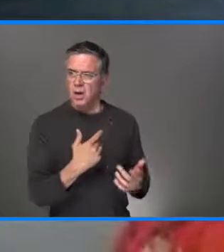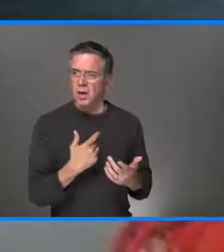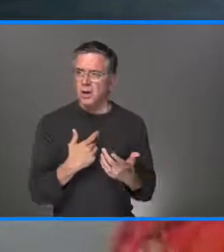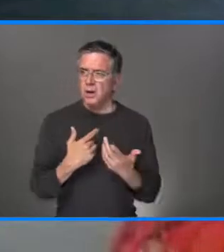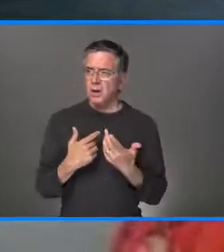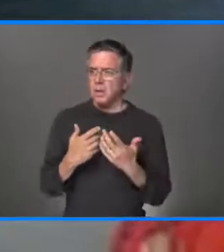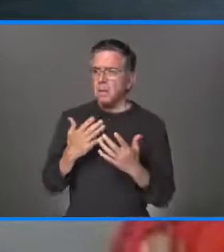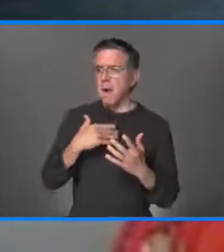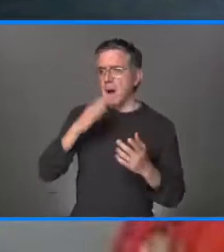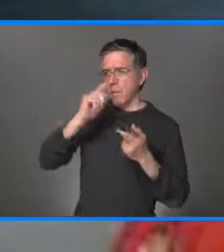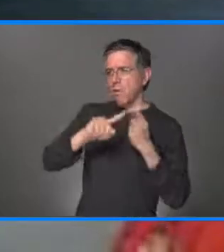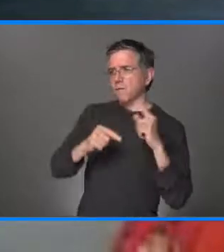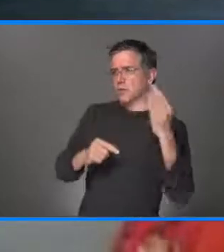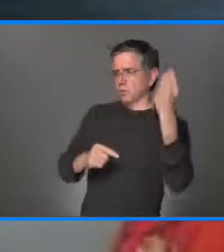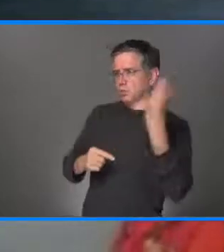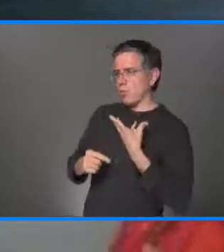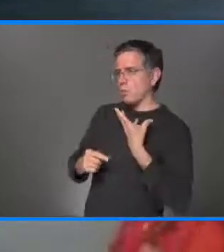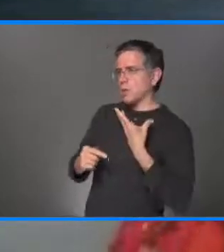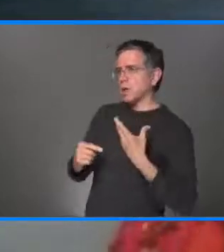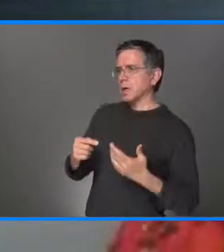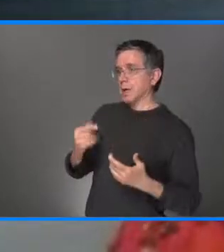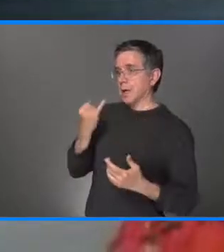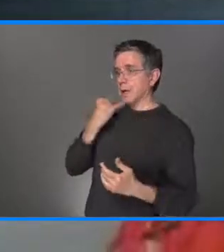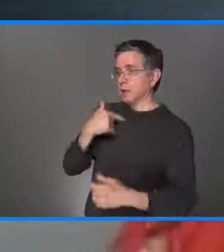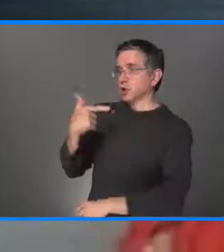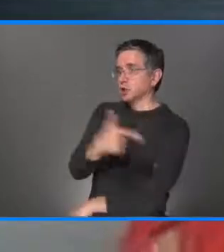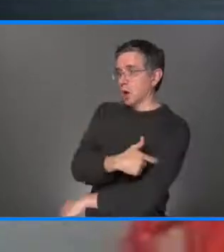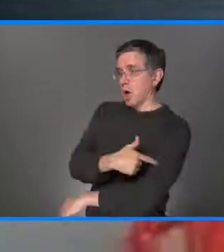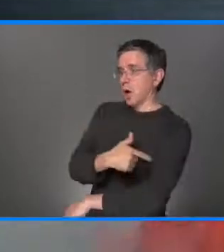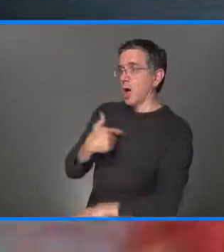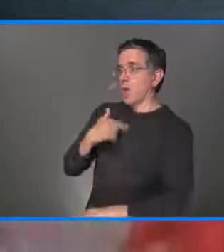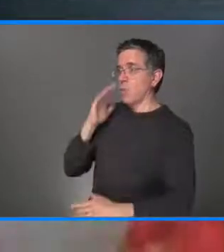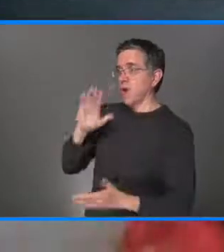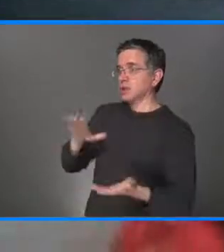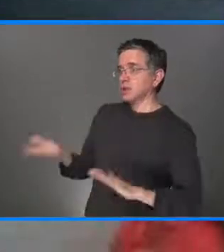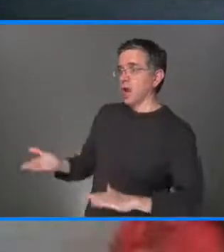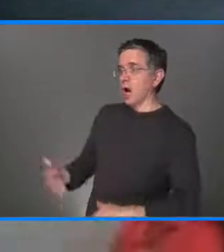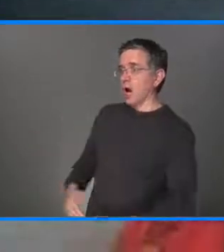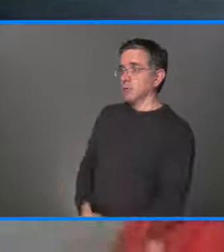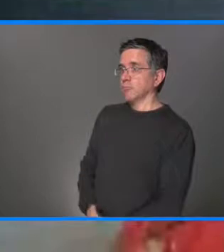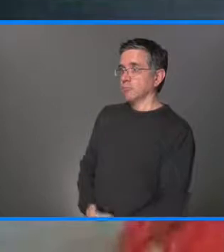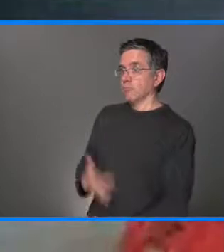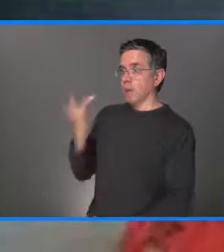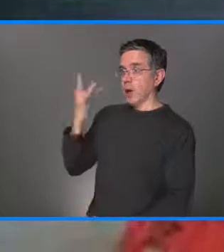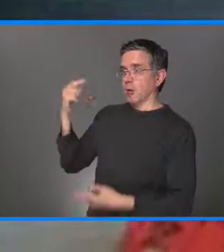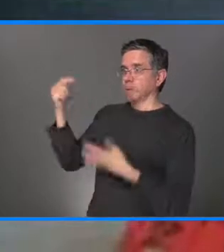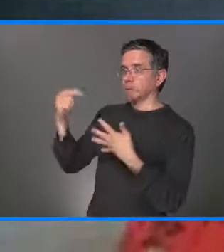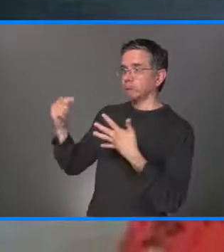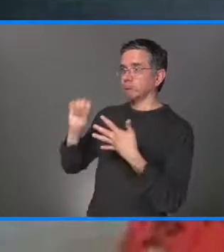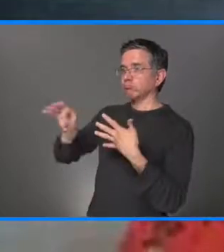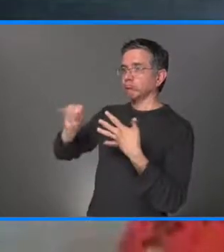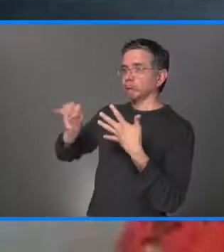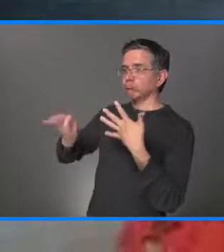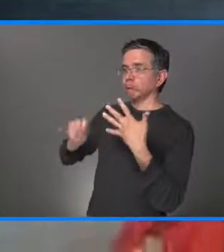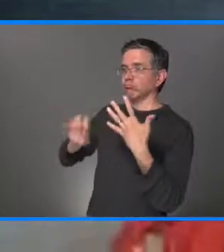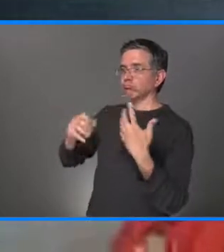that I'm going to die if I get the COVID vaccine, because I have all these other health conditions going on."